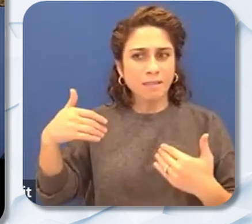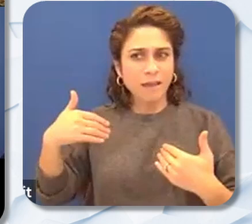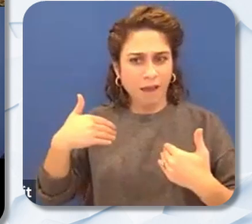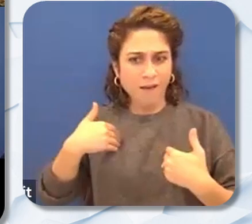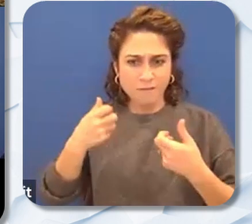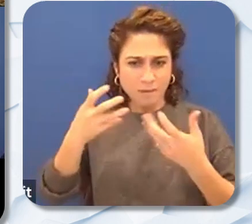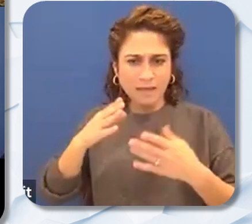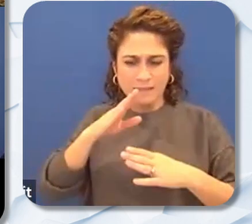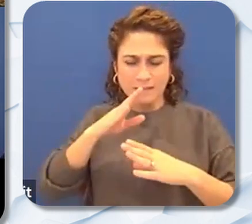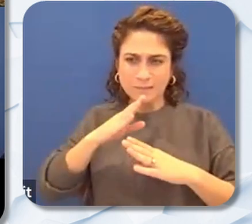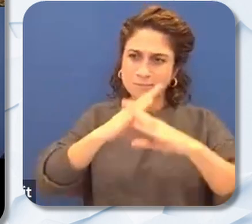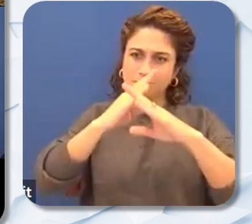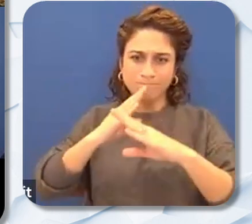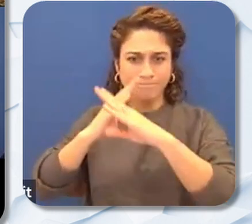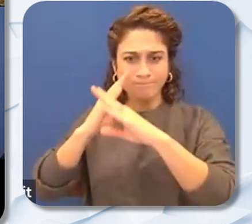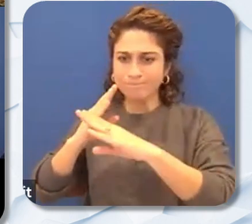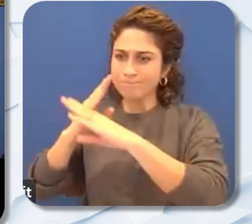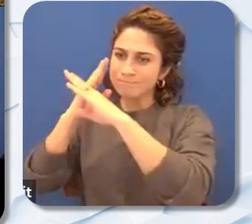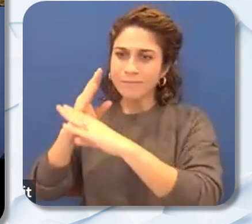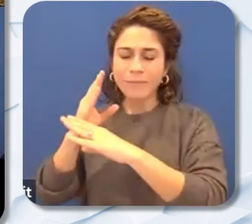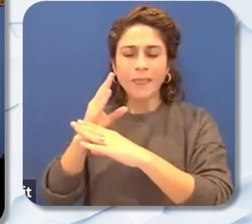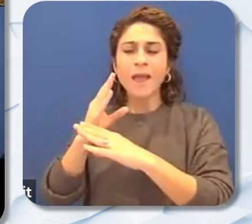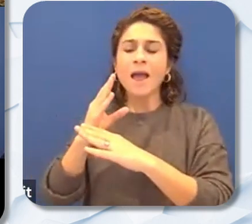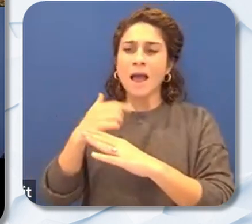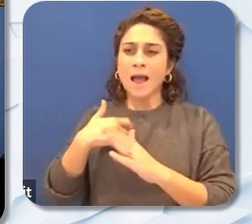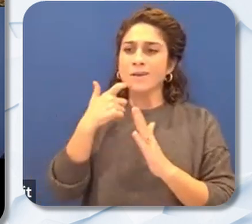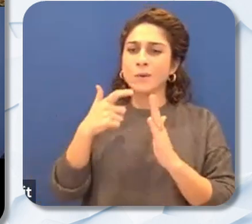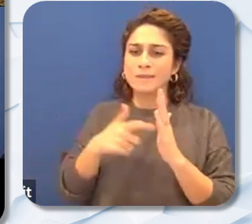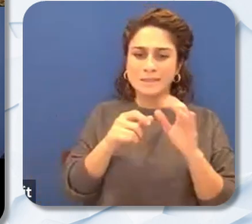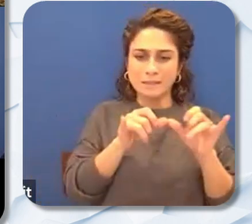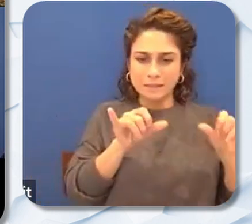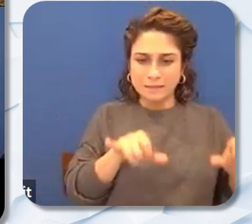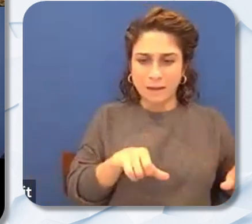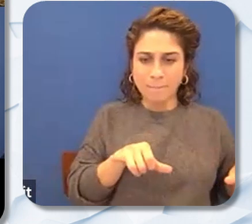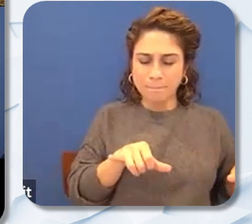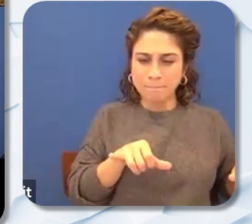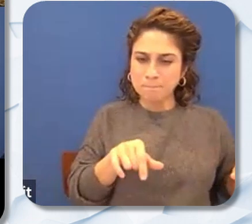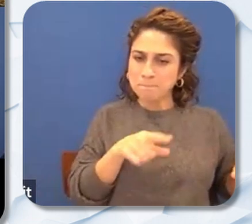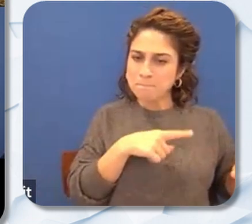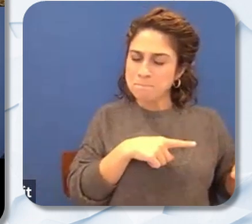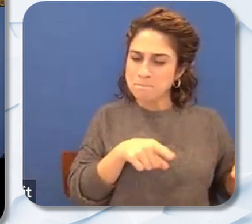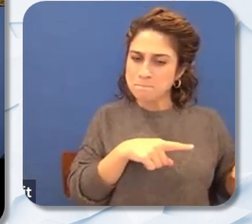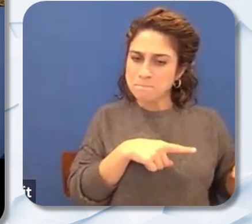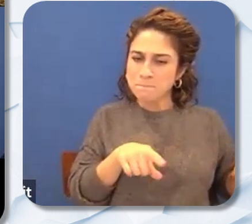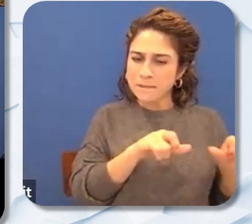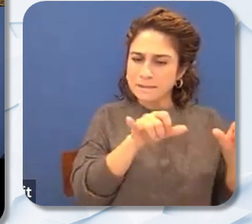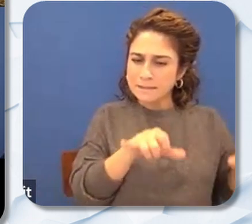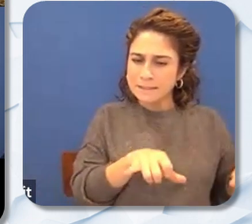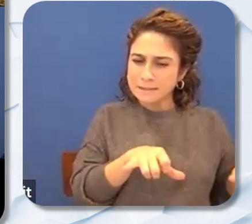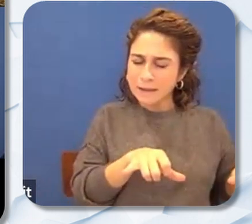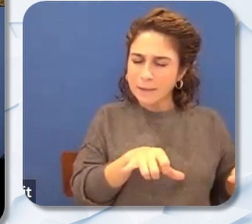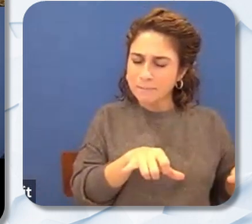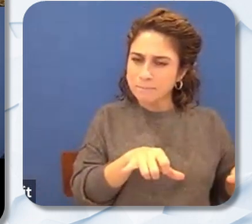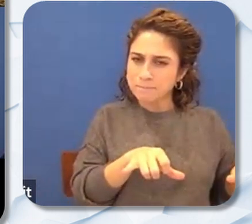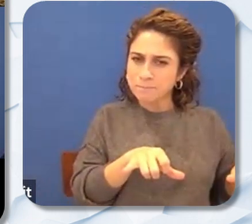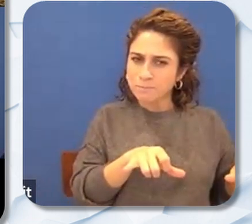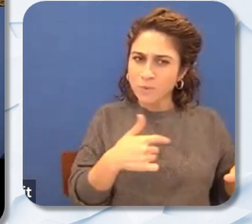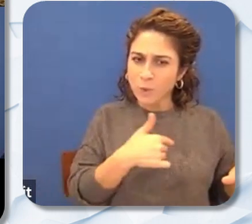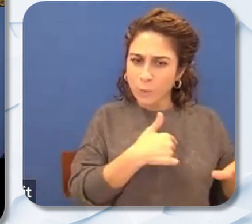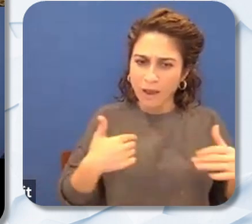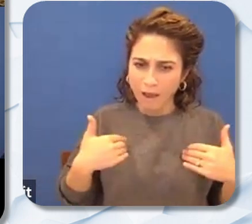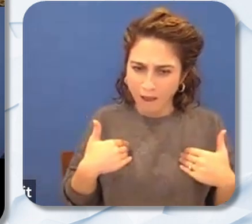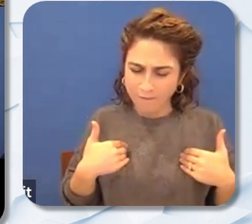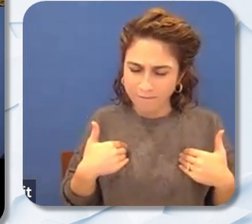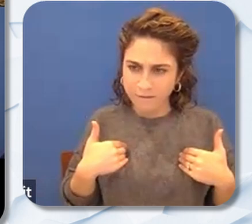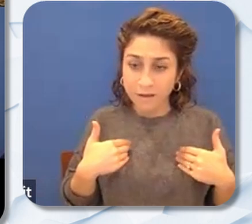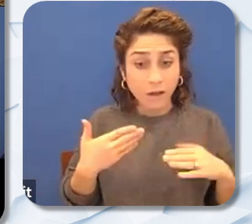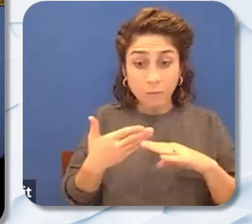to do is so true as I look at the system that's been built for entry into education. One really